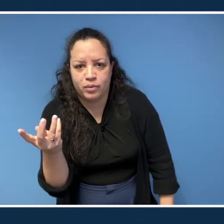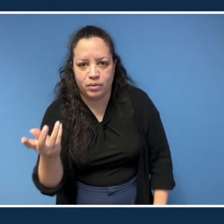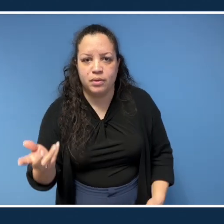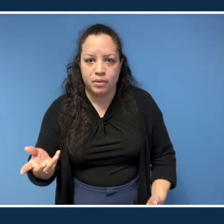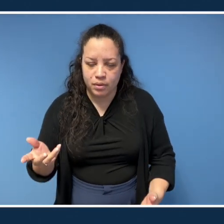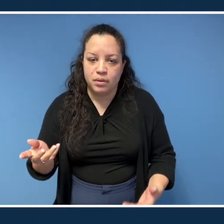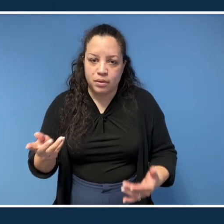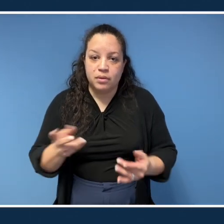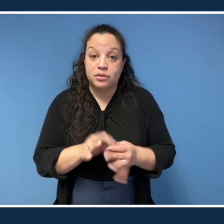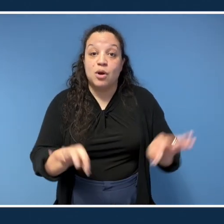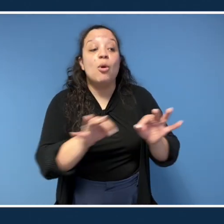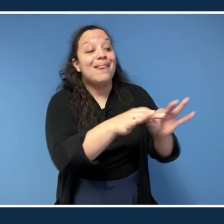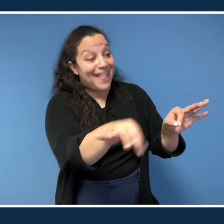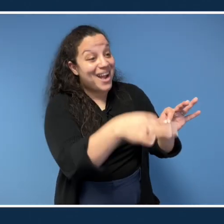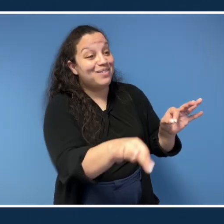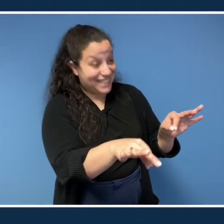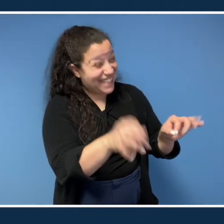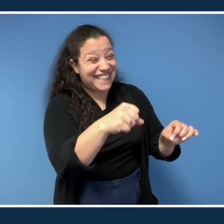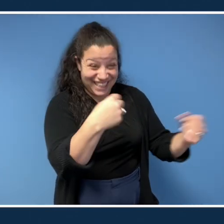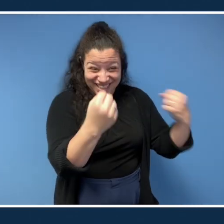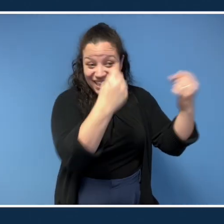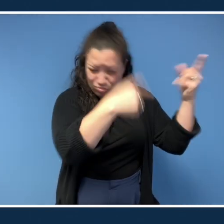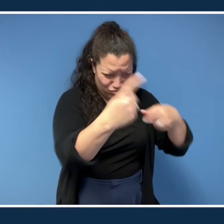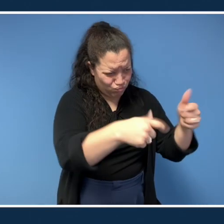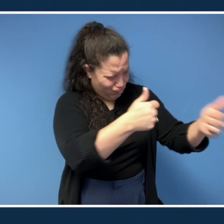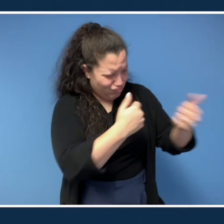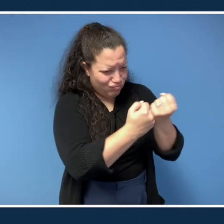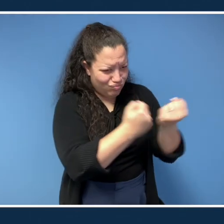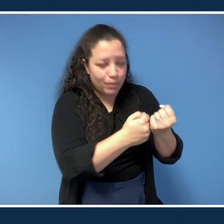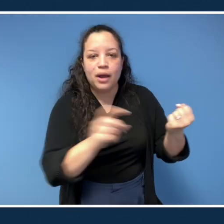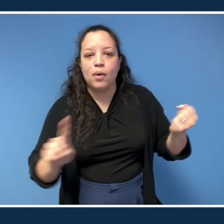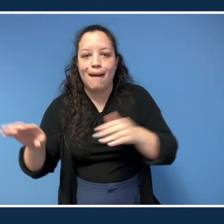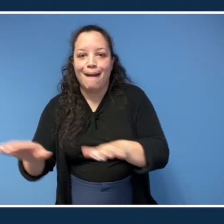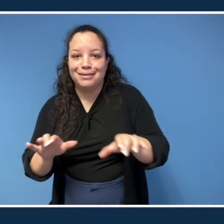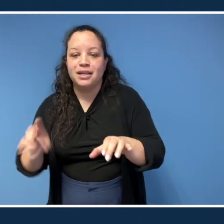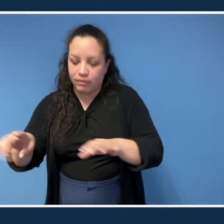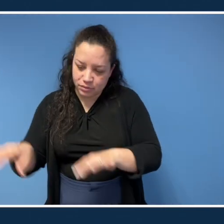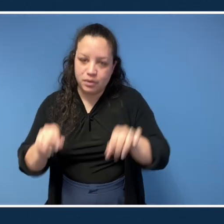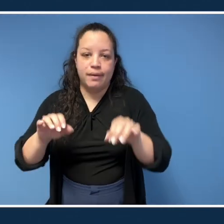been done, but what we really need to do is move from language to actions. And it can be on paper that's great,